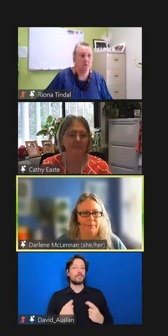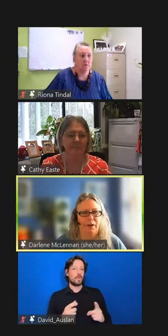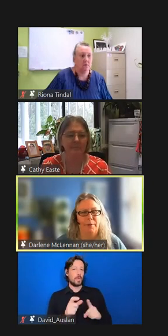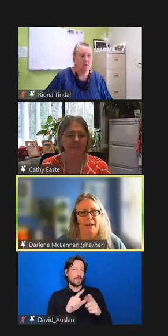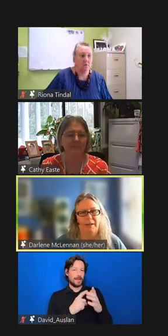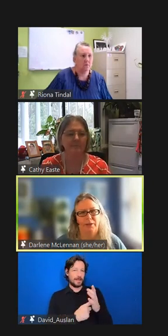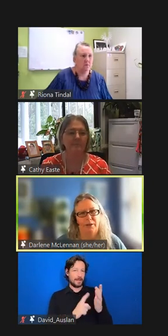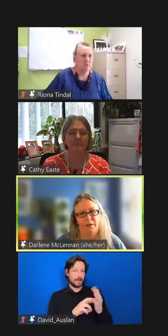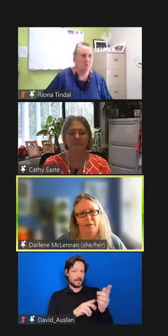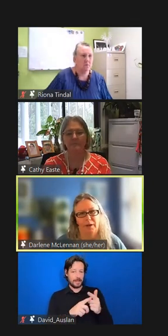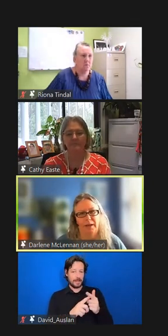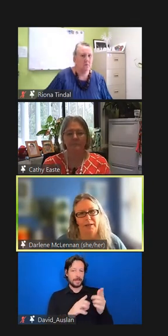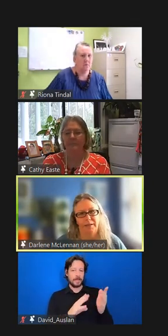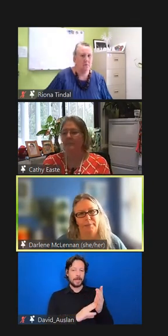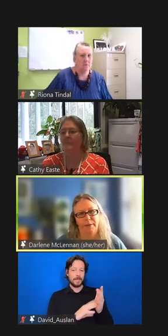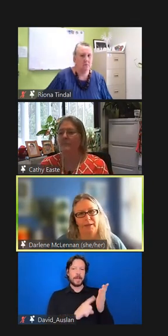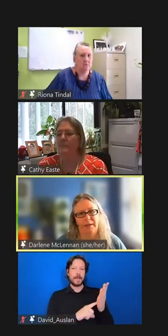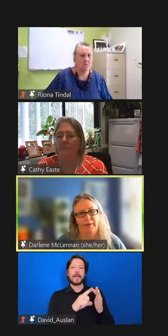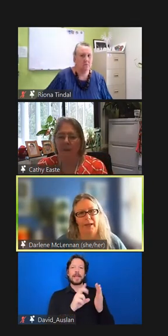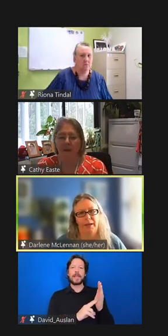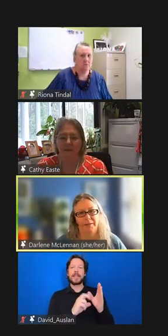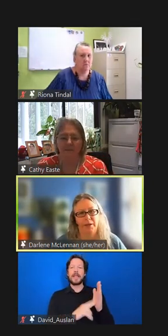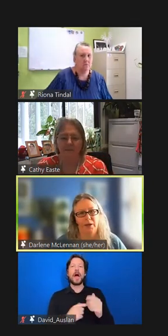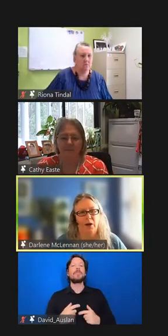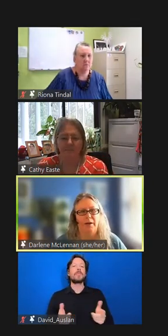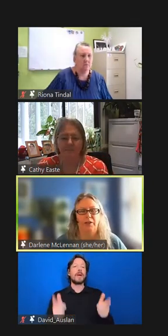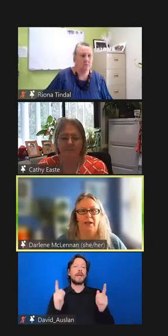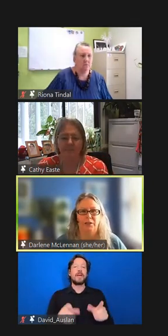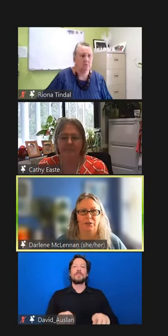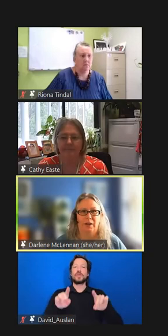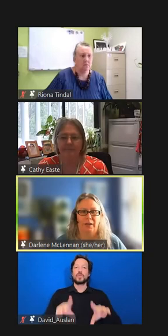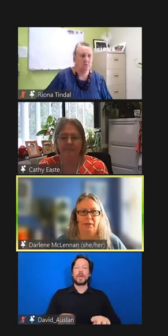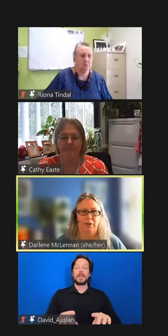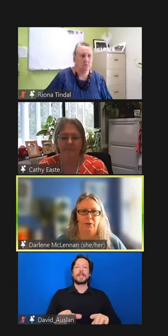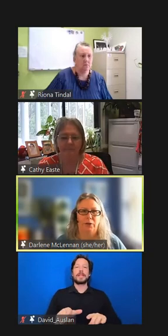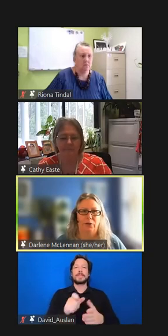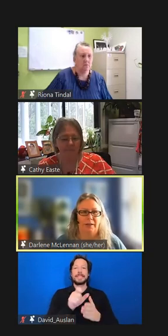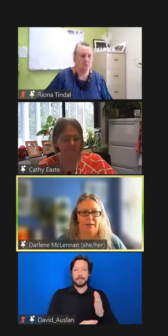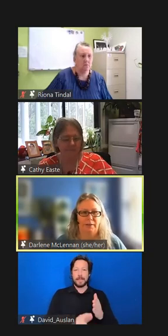and I'm the manager of the Australian Disability Clearinghouse on Education and Training or ADCET